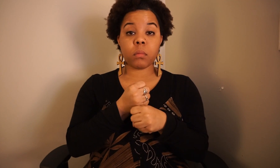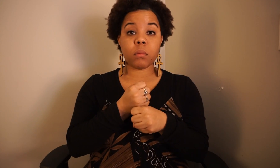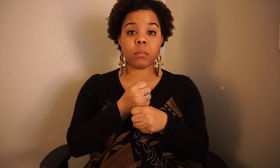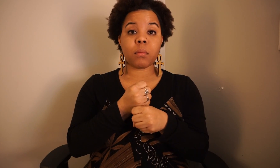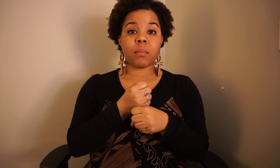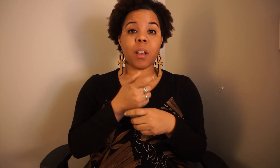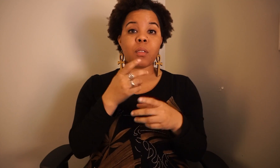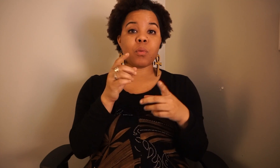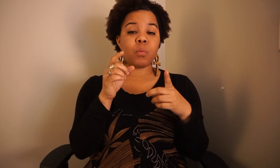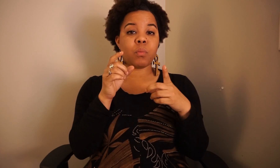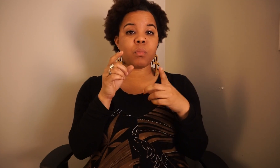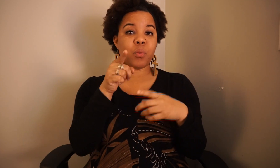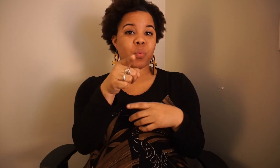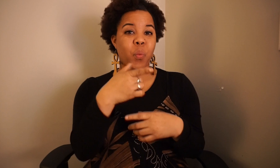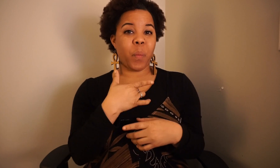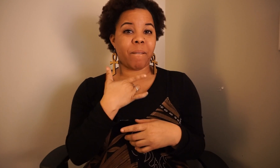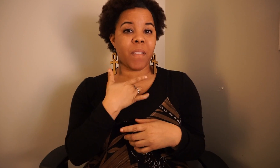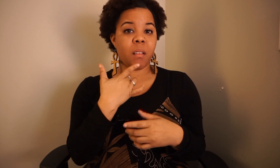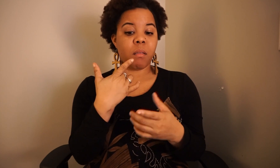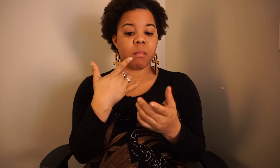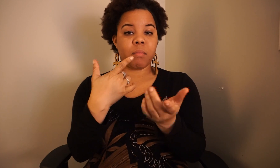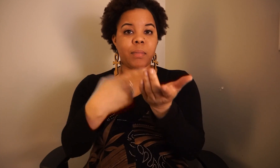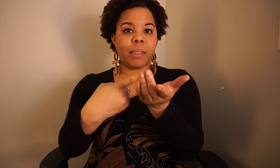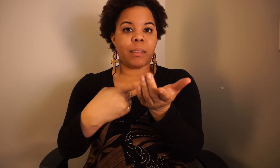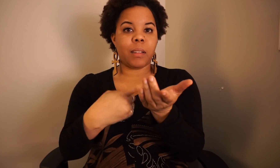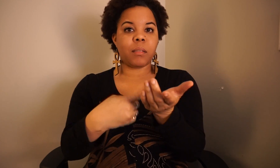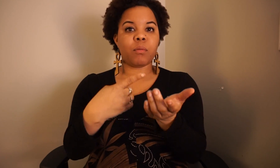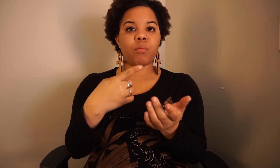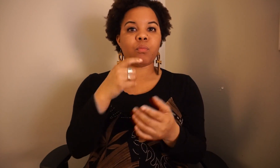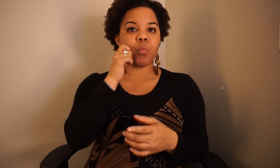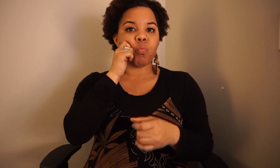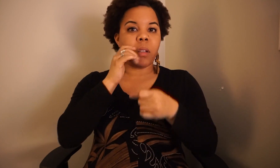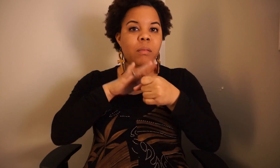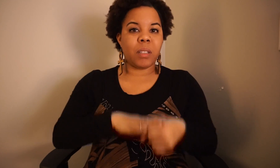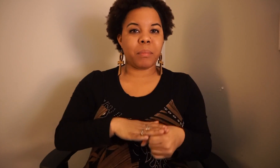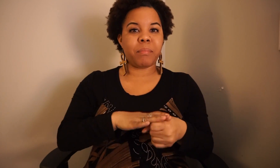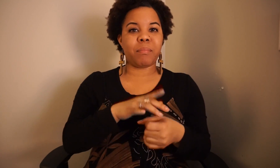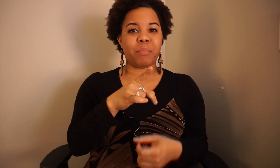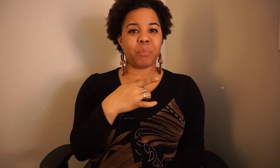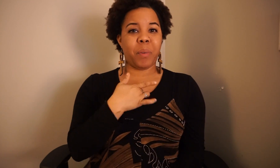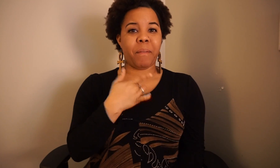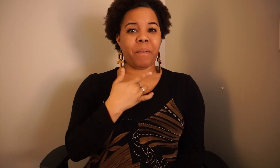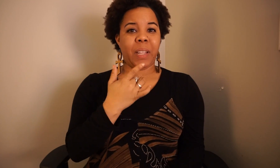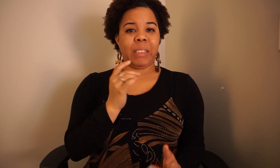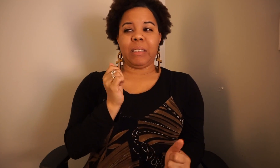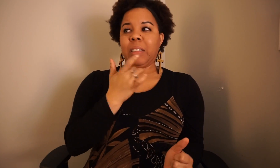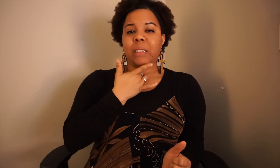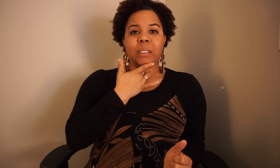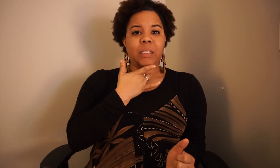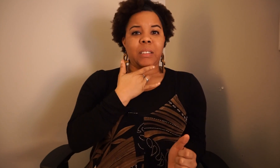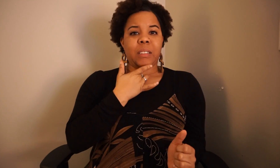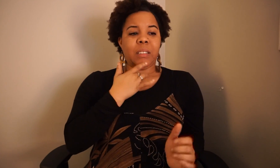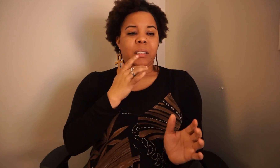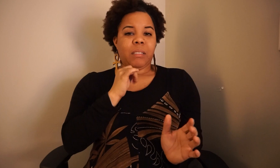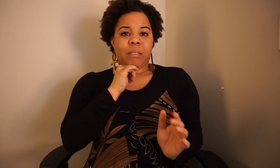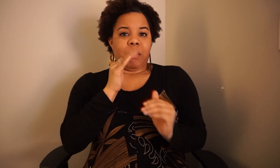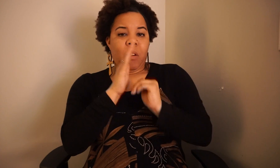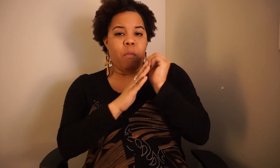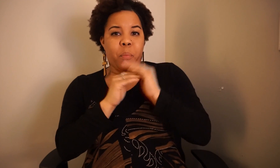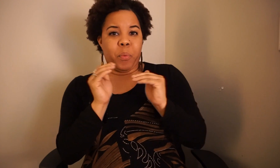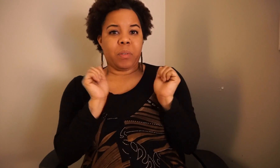In closing, if you are not comfortable to discuss race/racism,